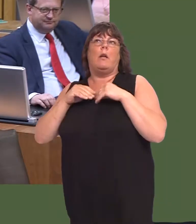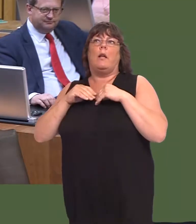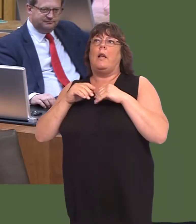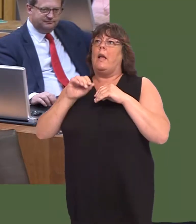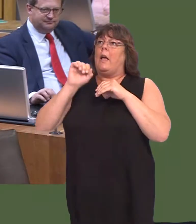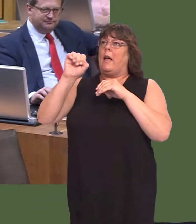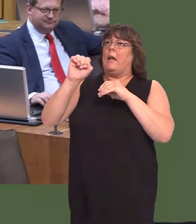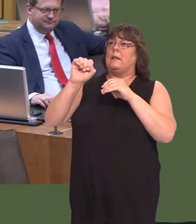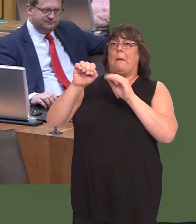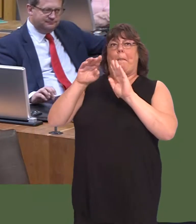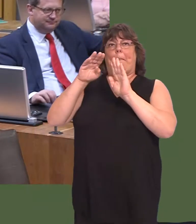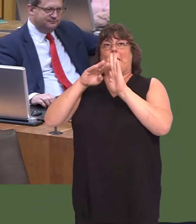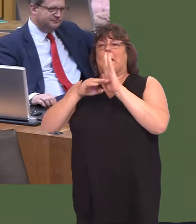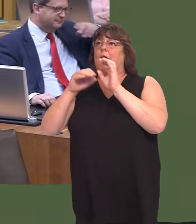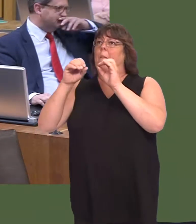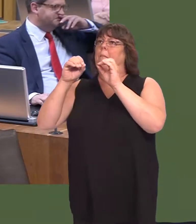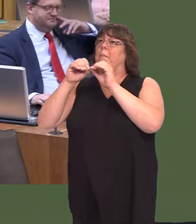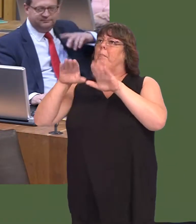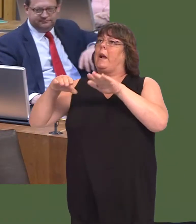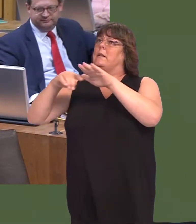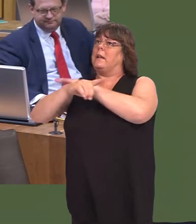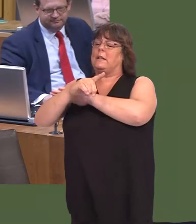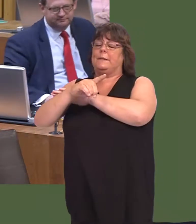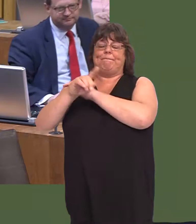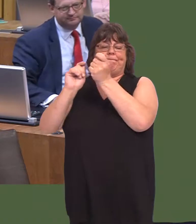It failed to achieve that in the election, and now is the time for them to listen to